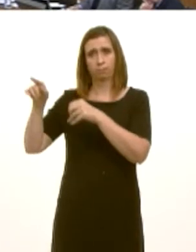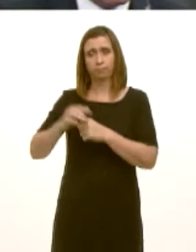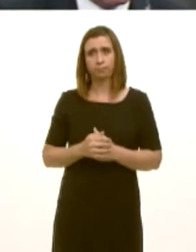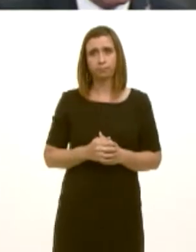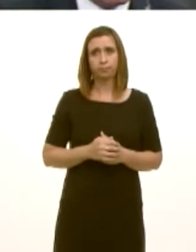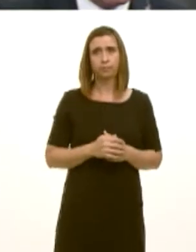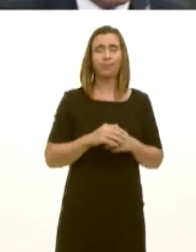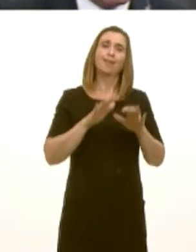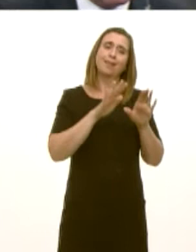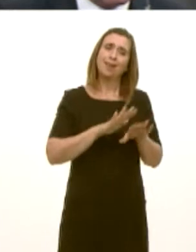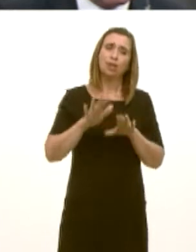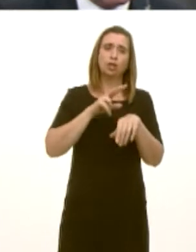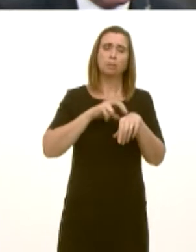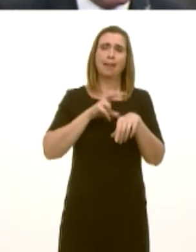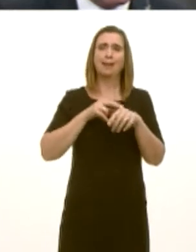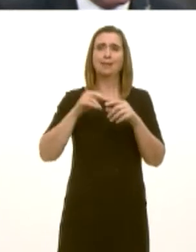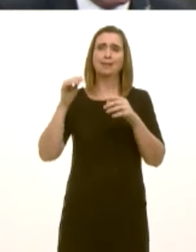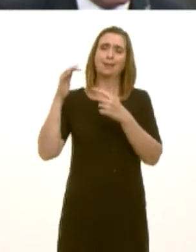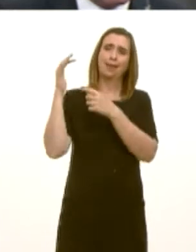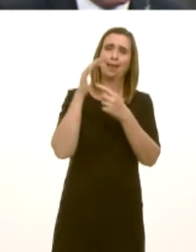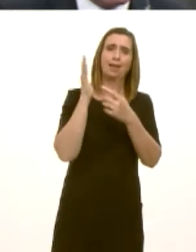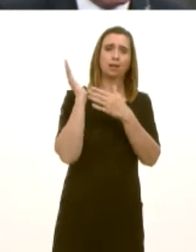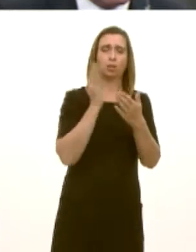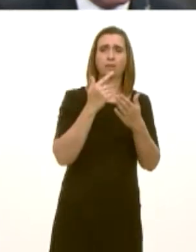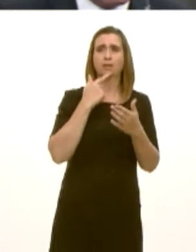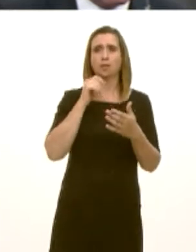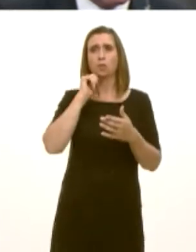Air Service says that cover will come from other bases, including Hawarden.